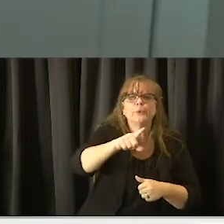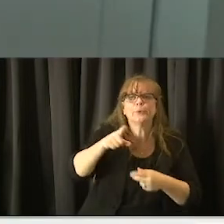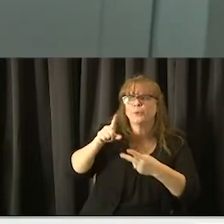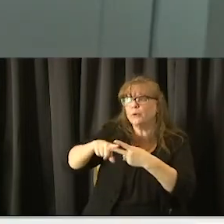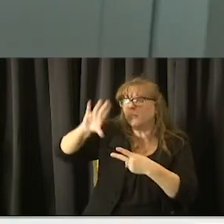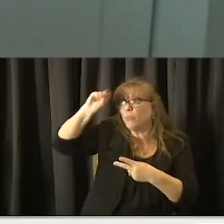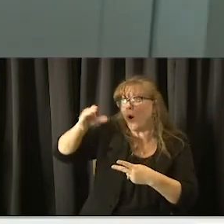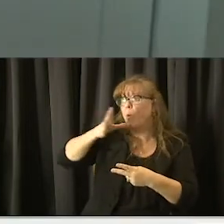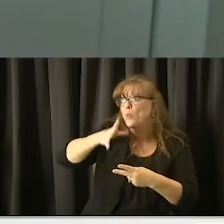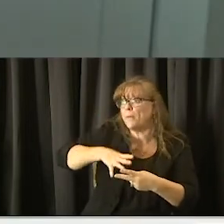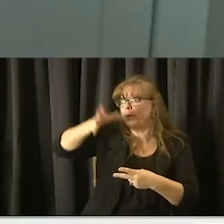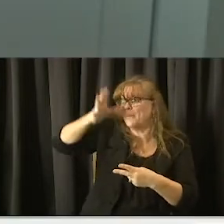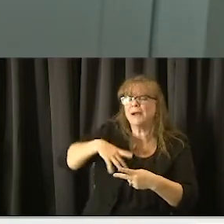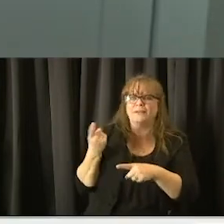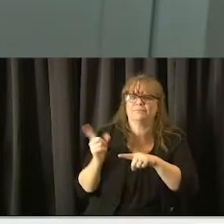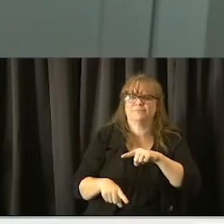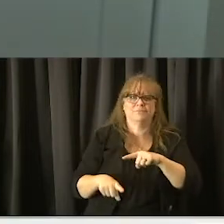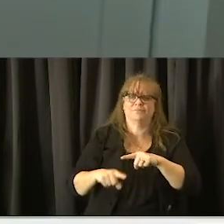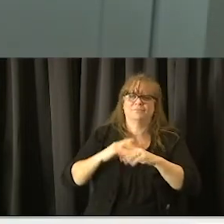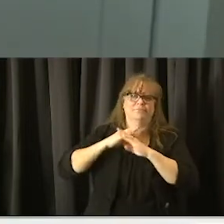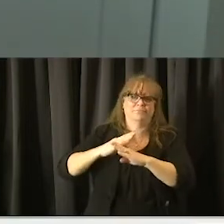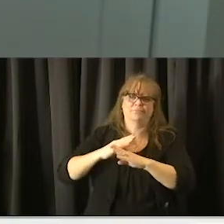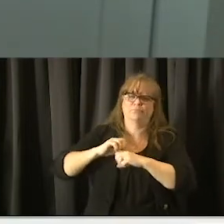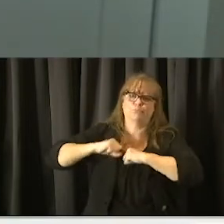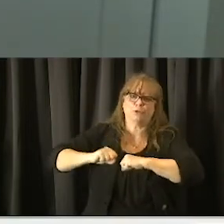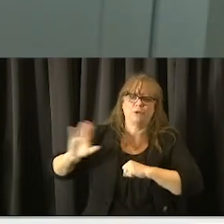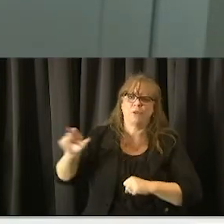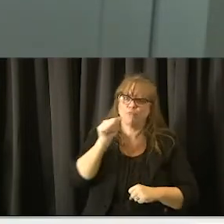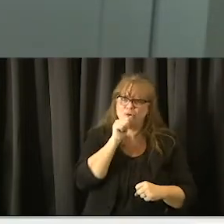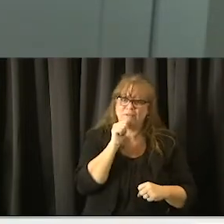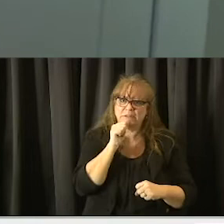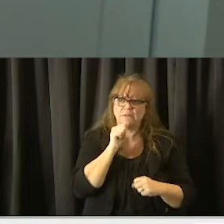the identity of these individuals um we are not releasing their sex